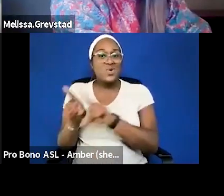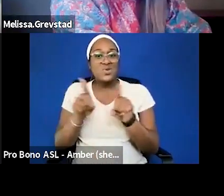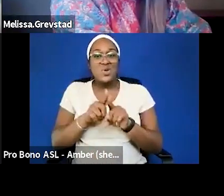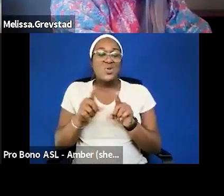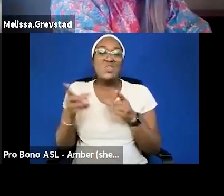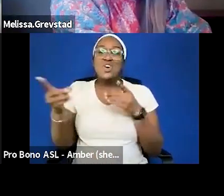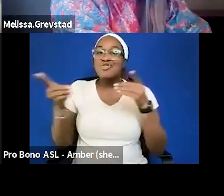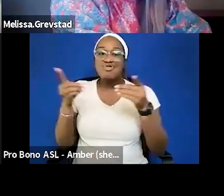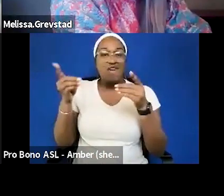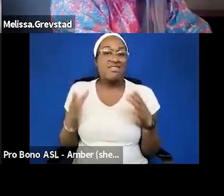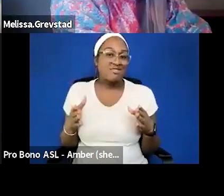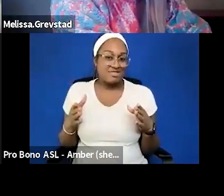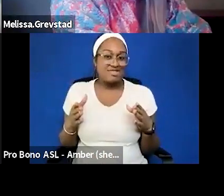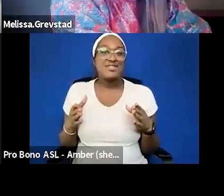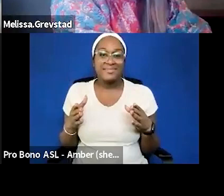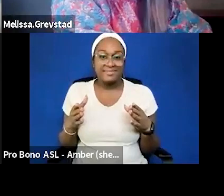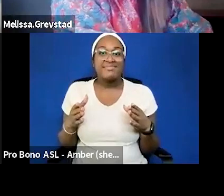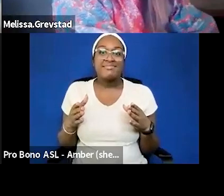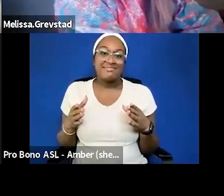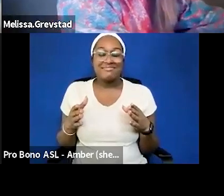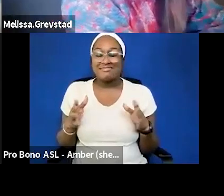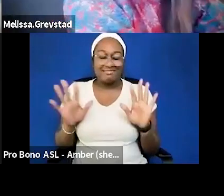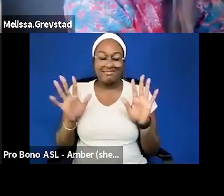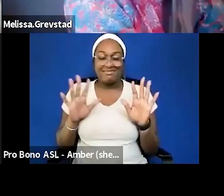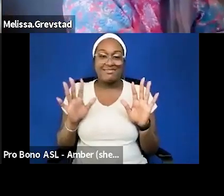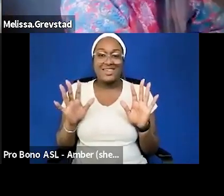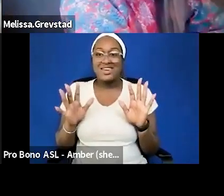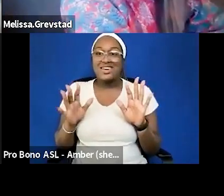of or the supervising attorney of Homeless